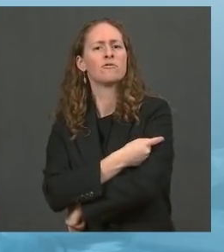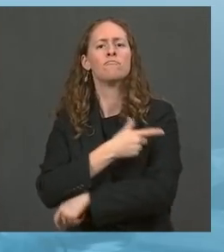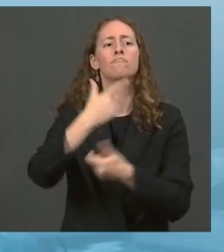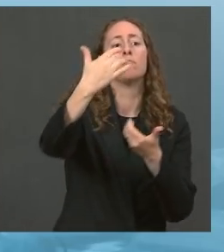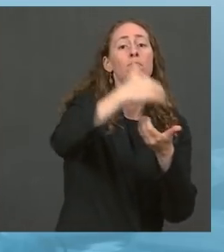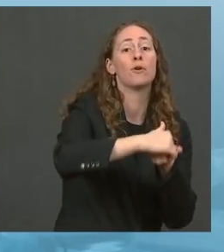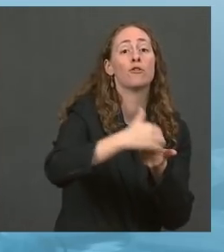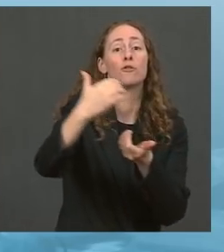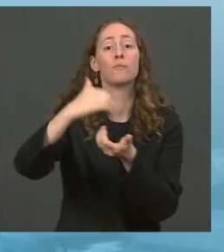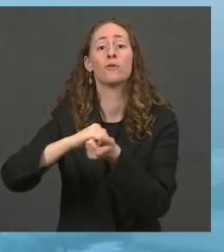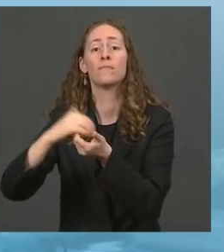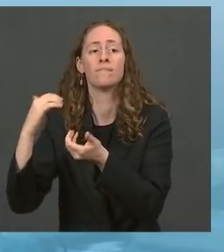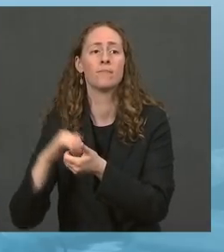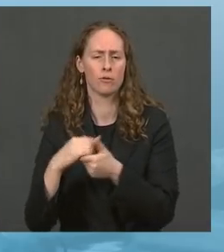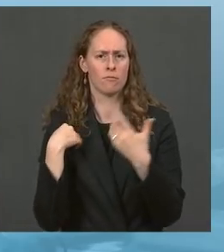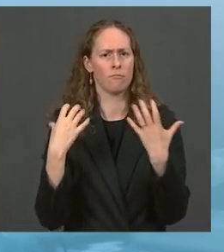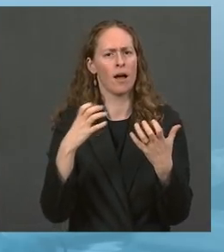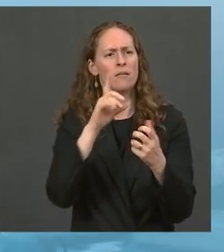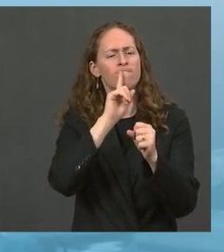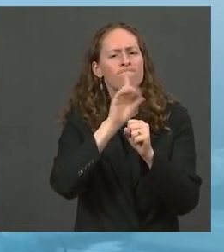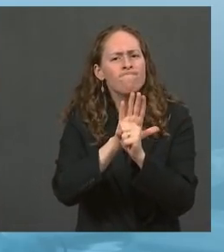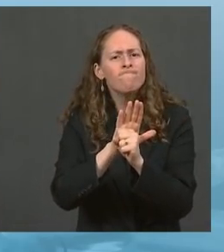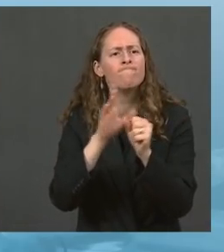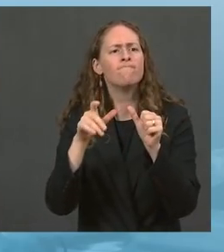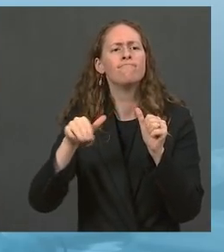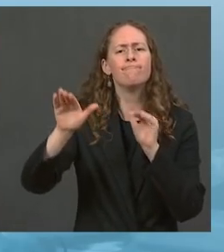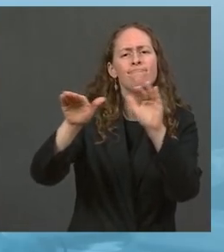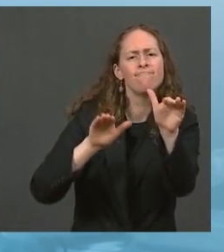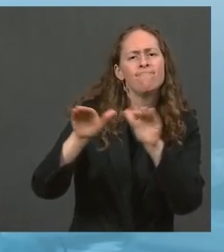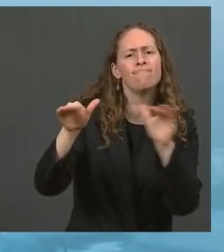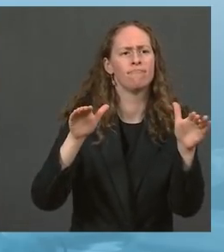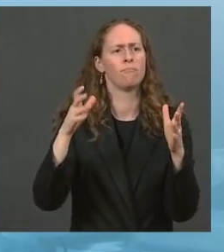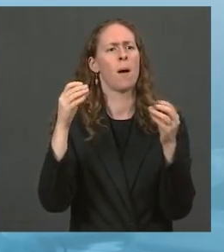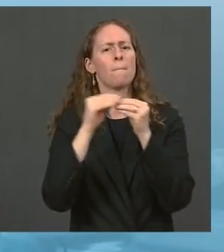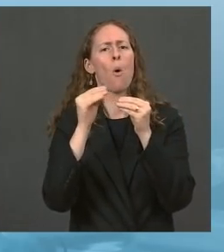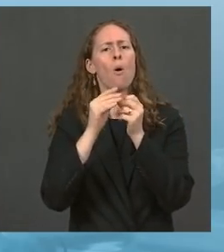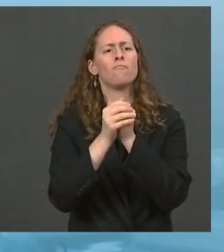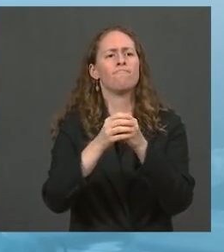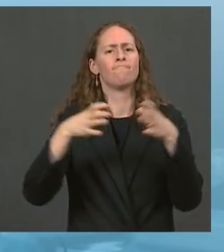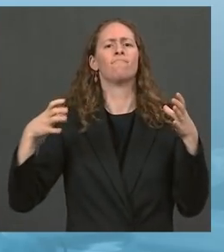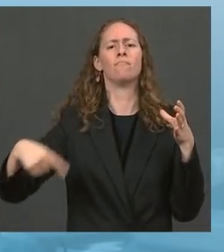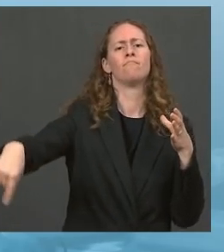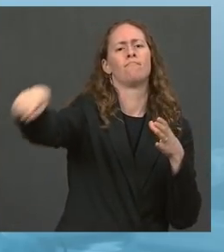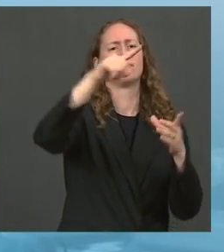and with our partners on expanding global vaccinations. And as we do so,